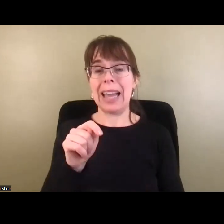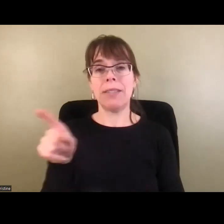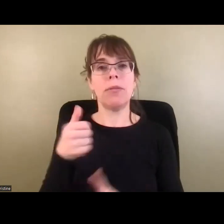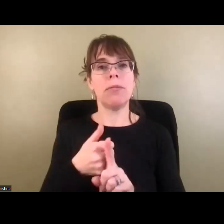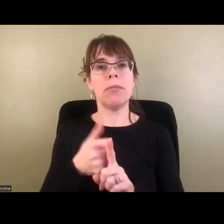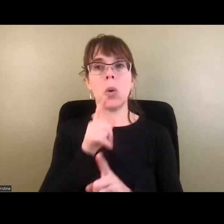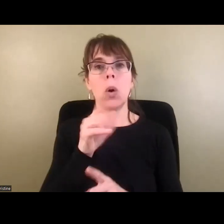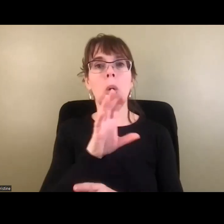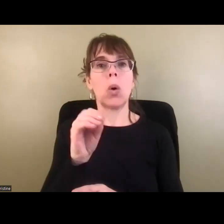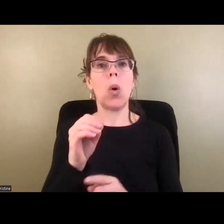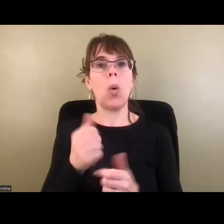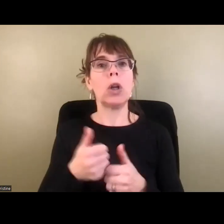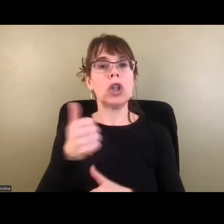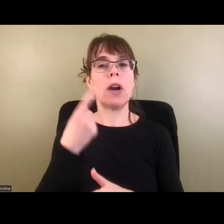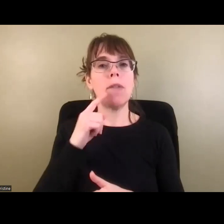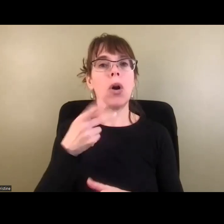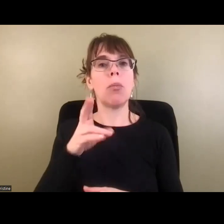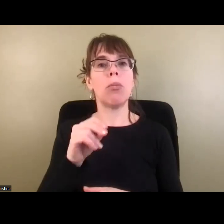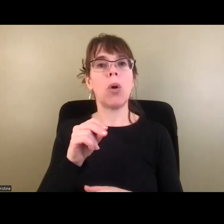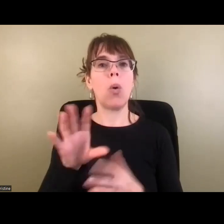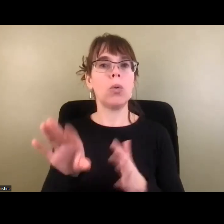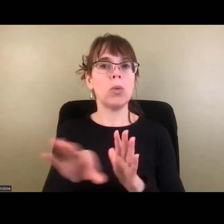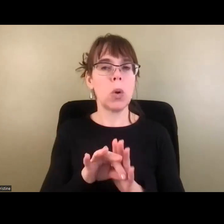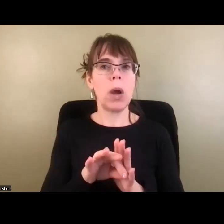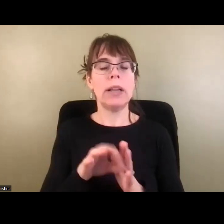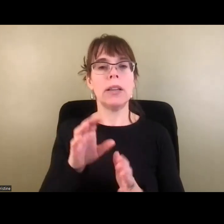co-chair of the pro-choice caucus, represents District one, which is Denver.